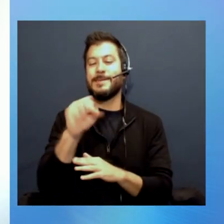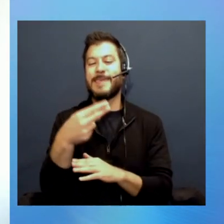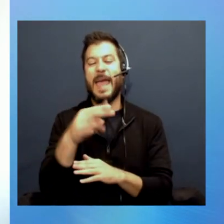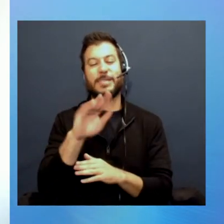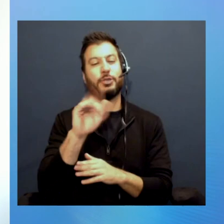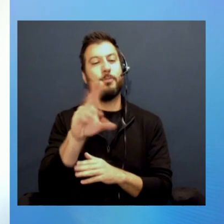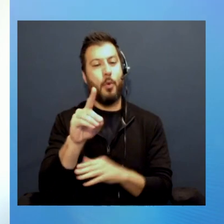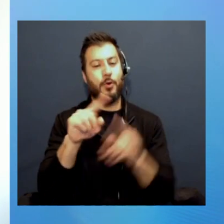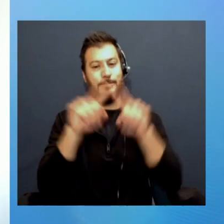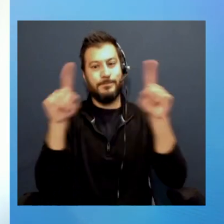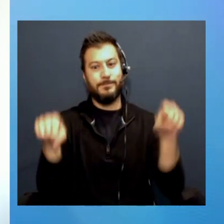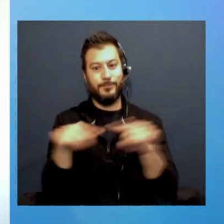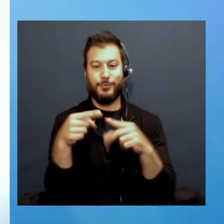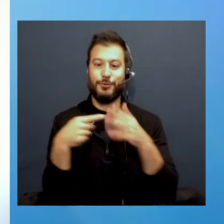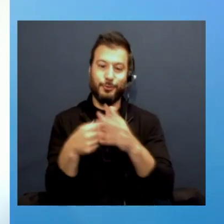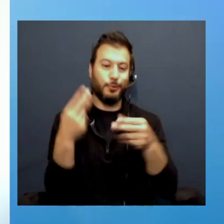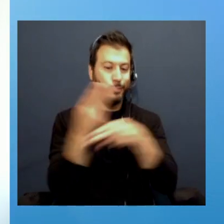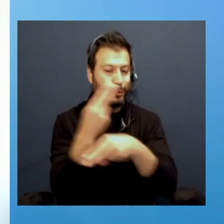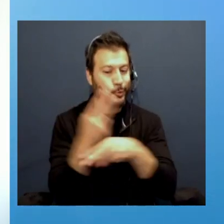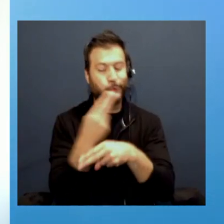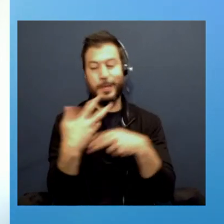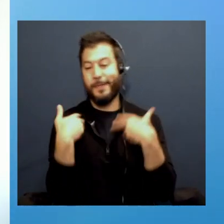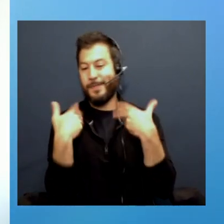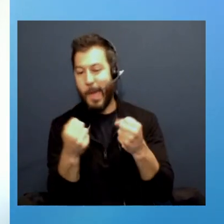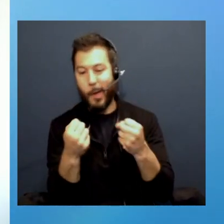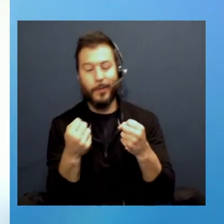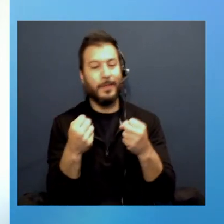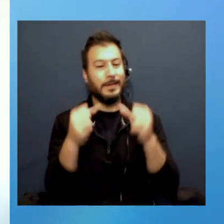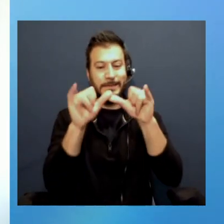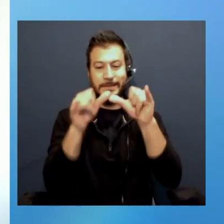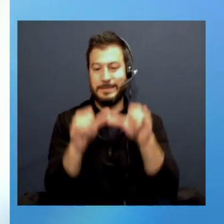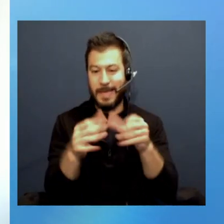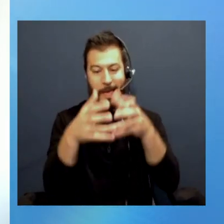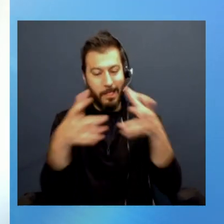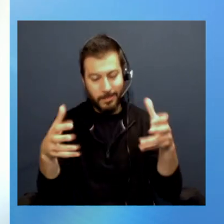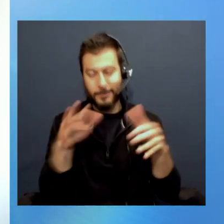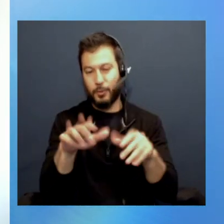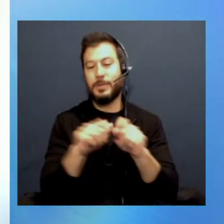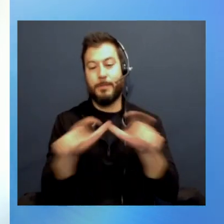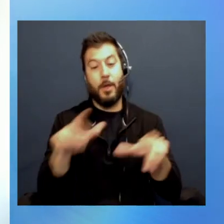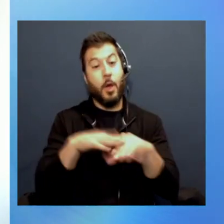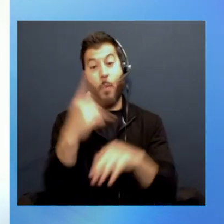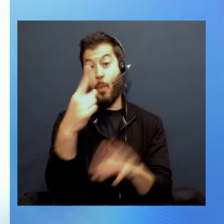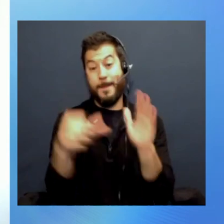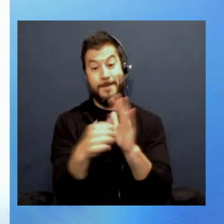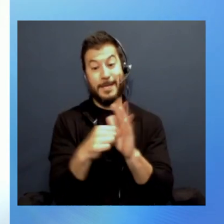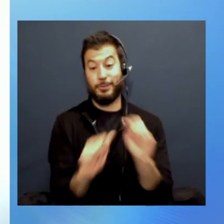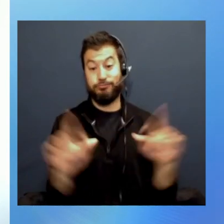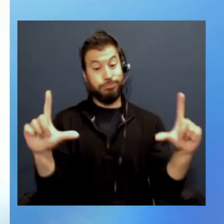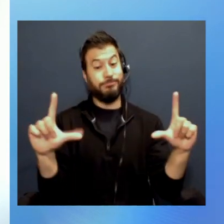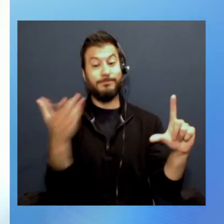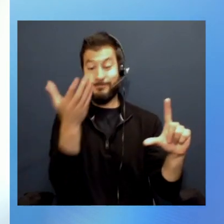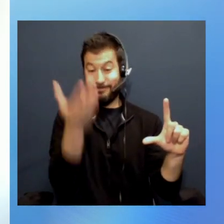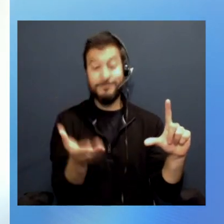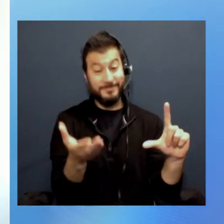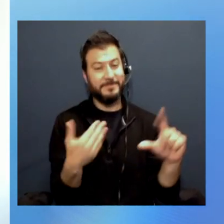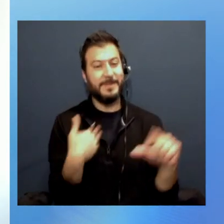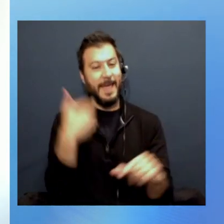we've added a dashboard that shows you the usage, the health, and scale settings of your global deployment on a single patch.